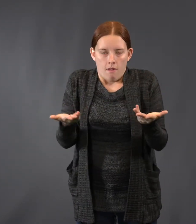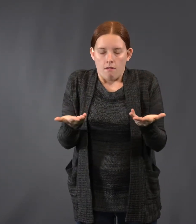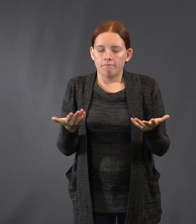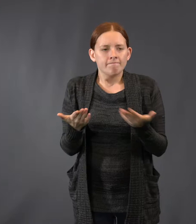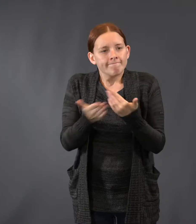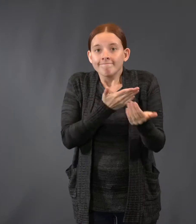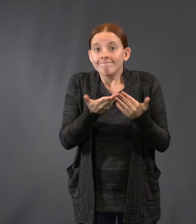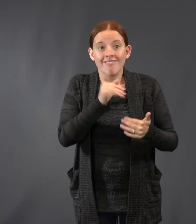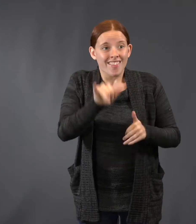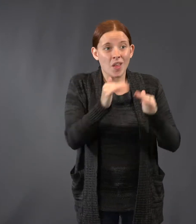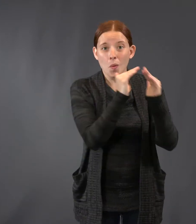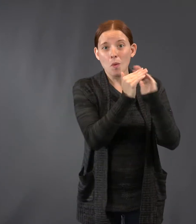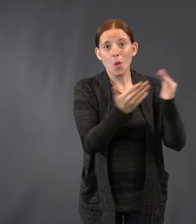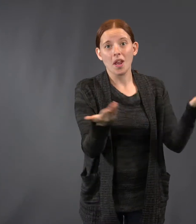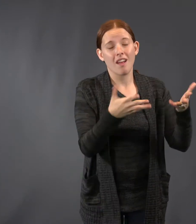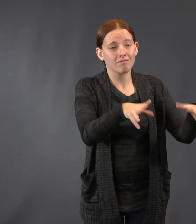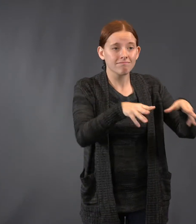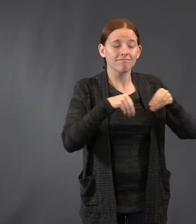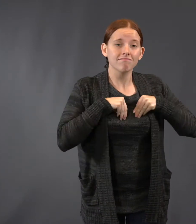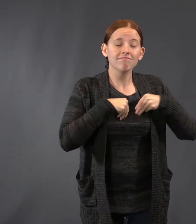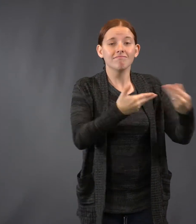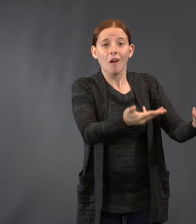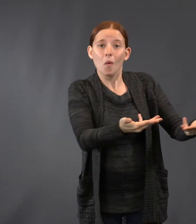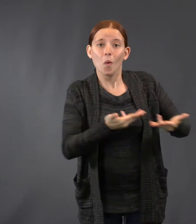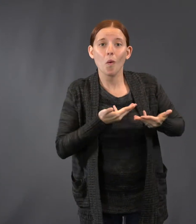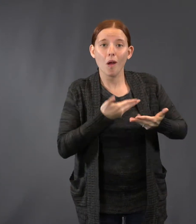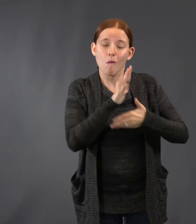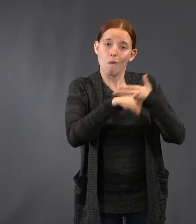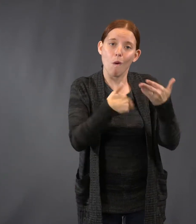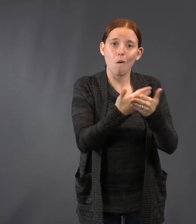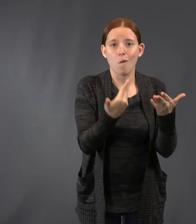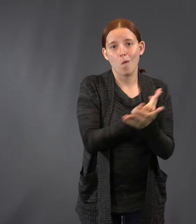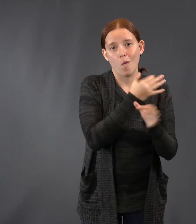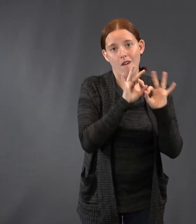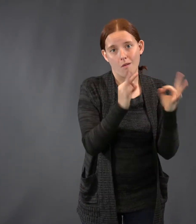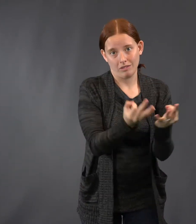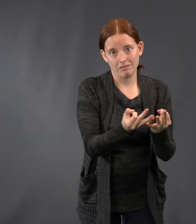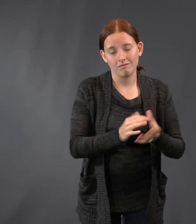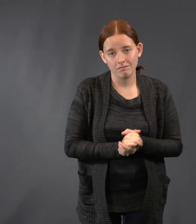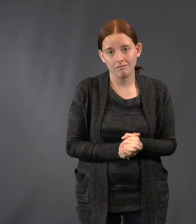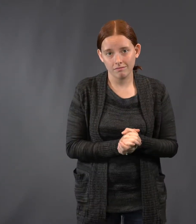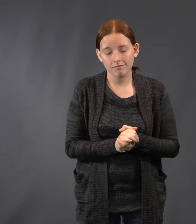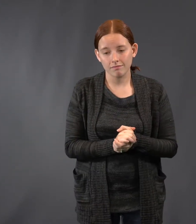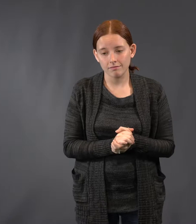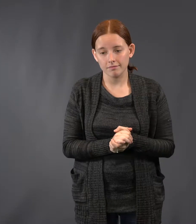But the community as a whole is very accepting and welcoming of the new families.